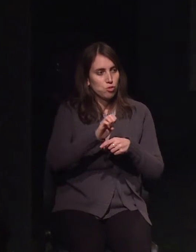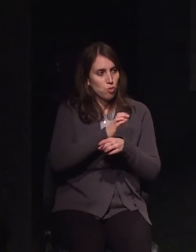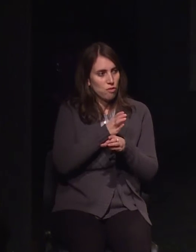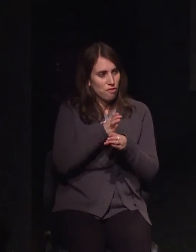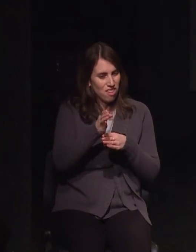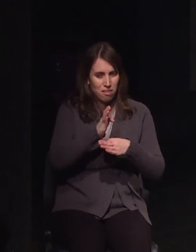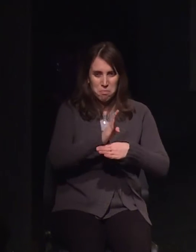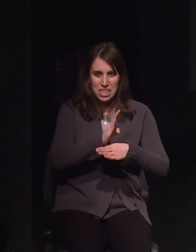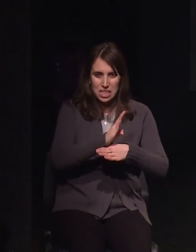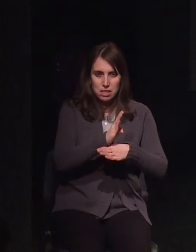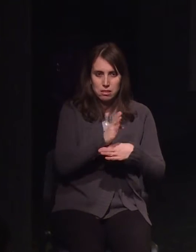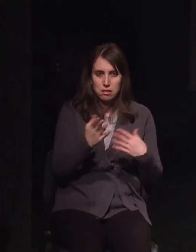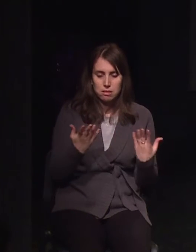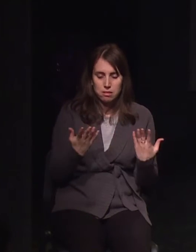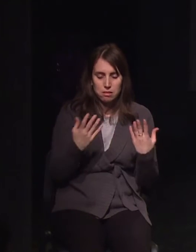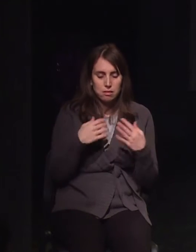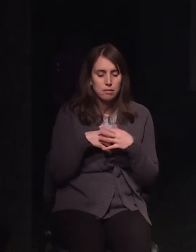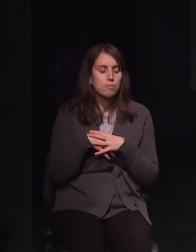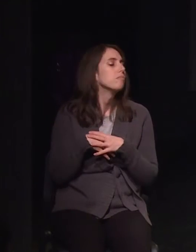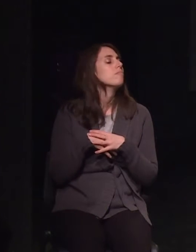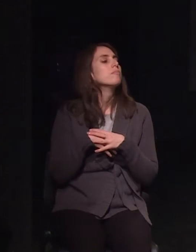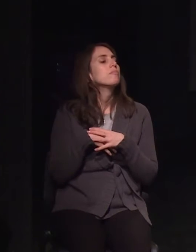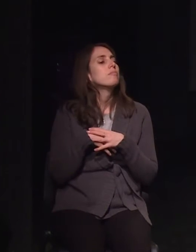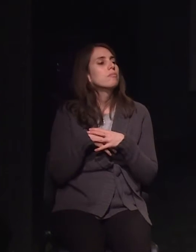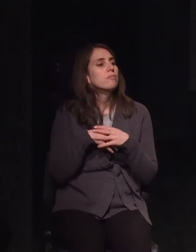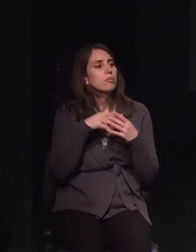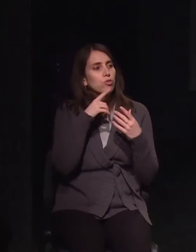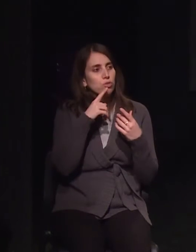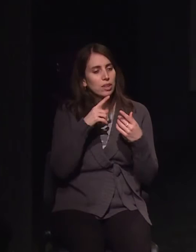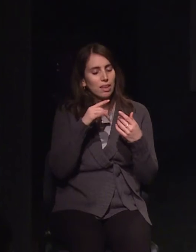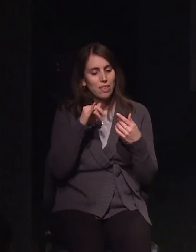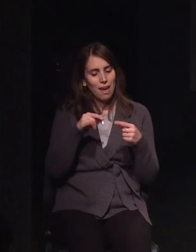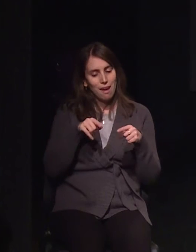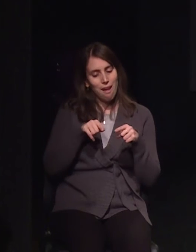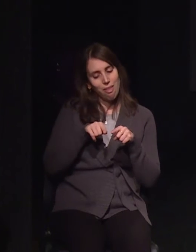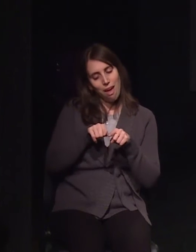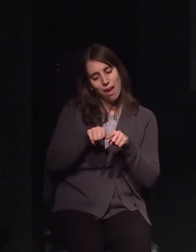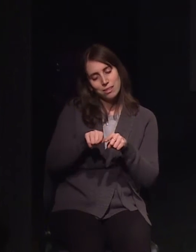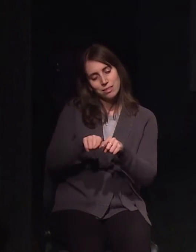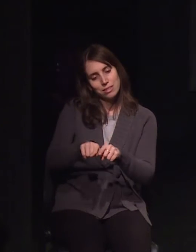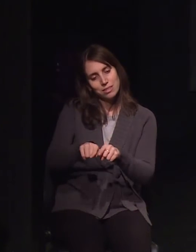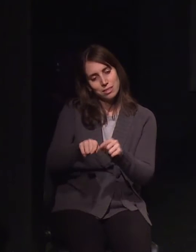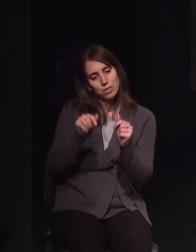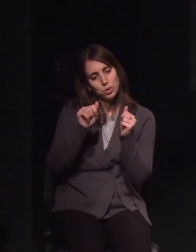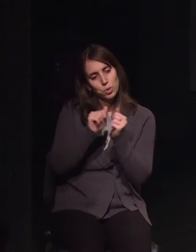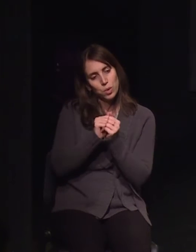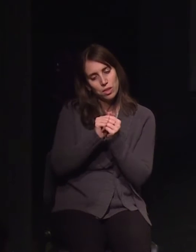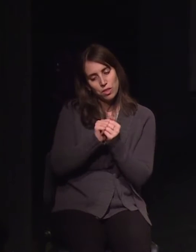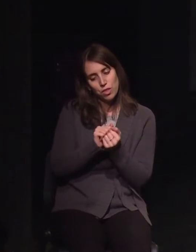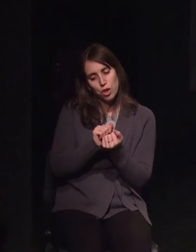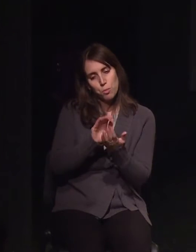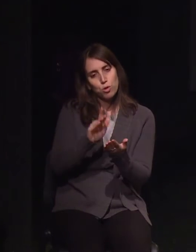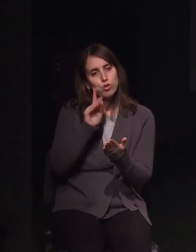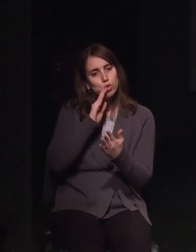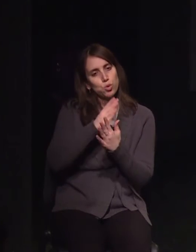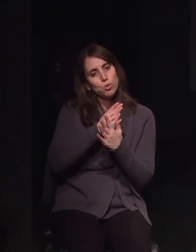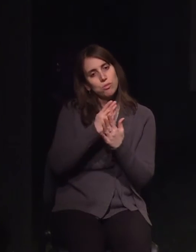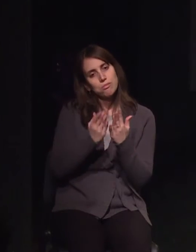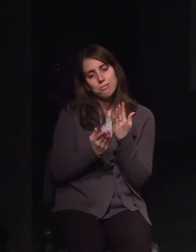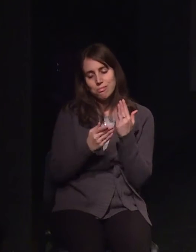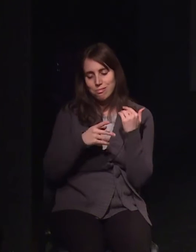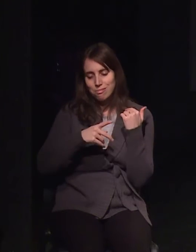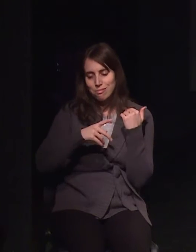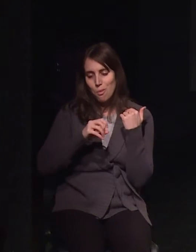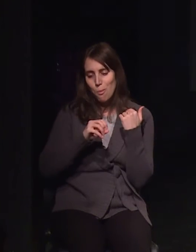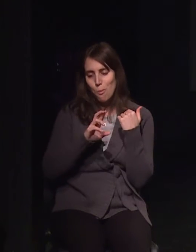defined aligns closely with the approach to portfolio careers, hybrid careers, whereas